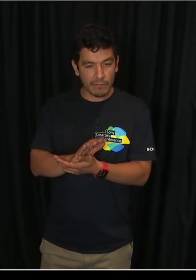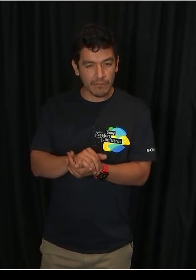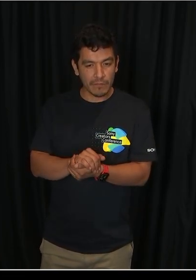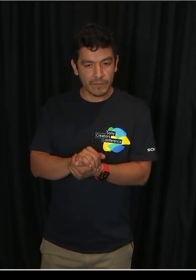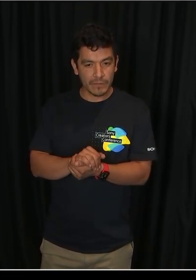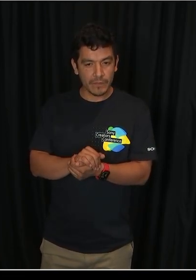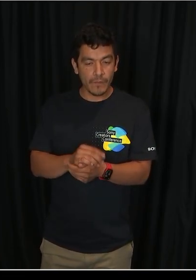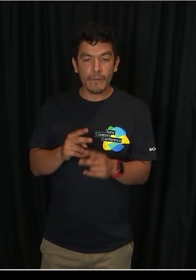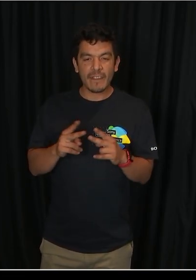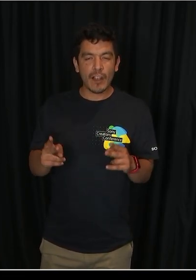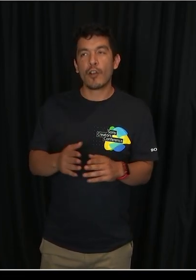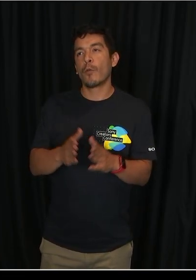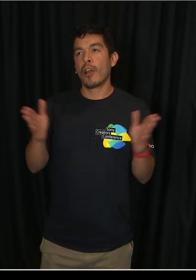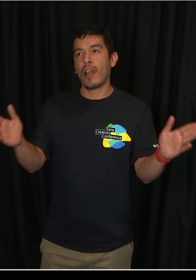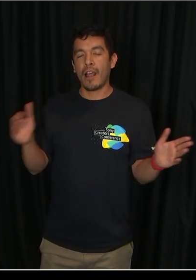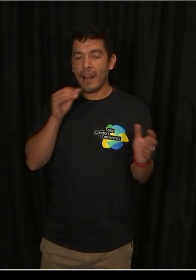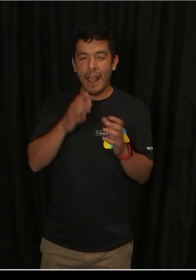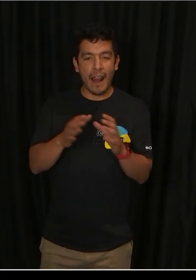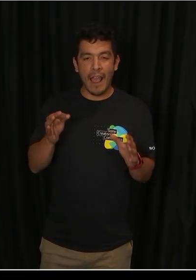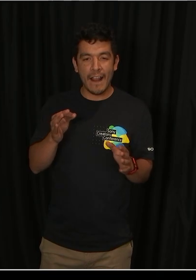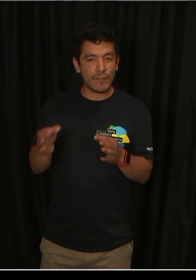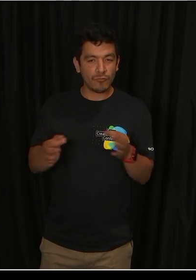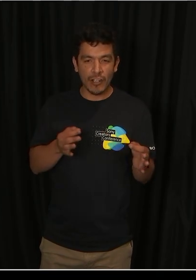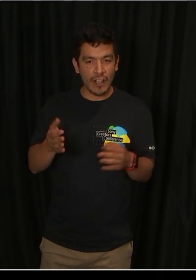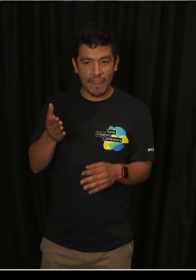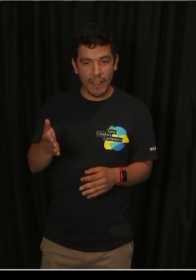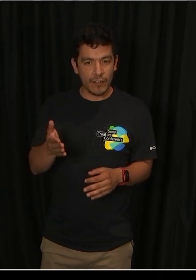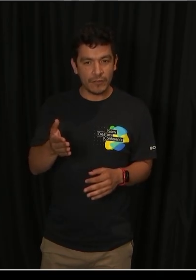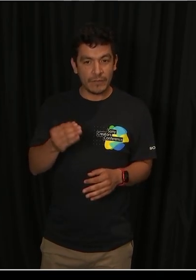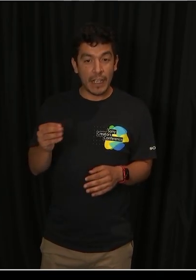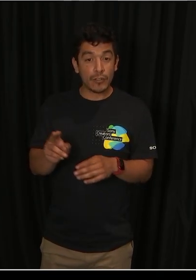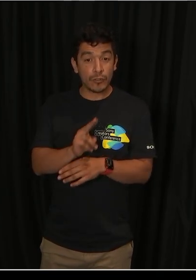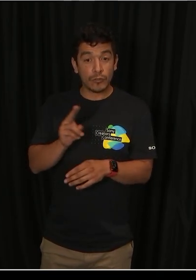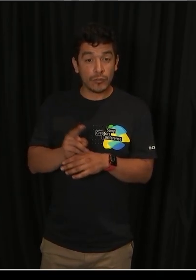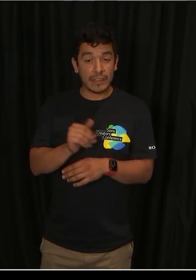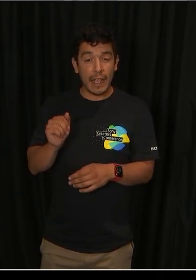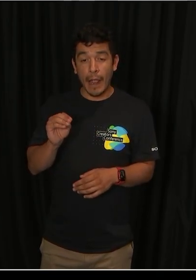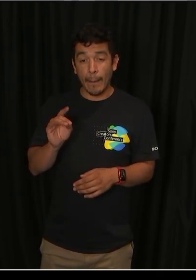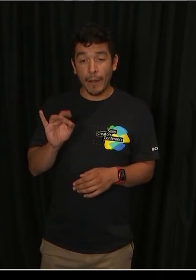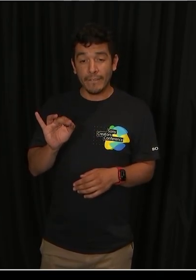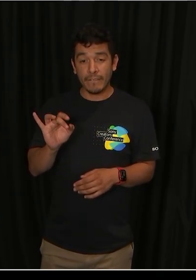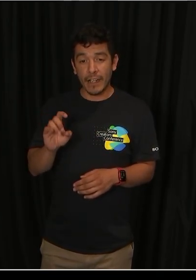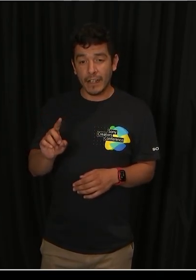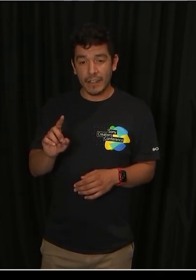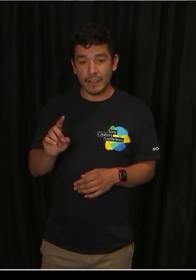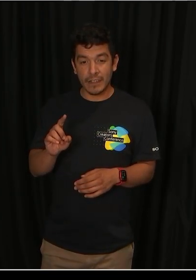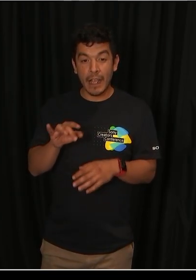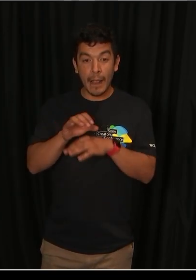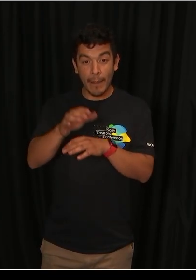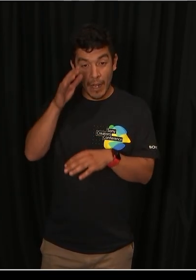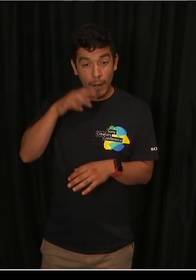very broad, not a whole lot of direction right there. And using a modified Spider-Man rig from the first movie